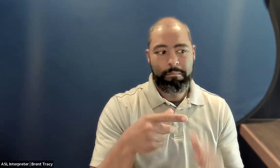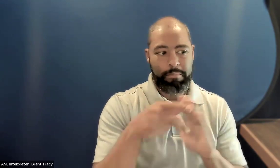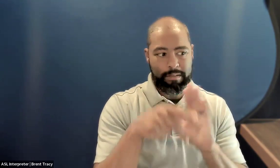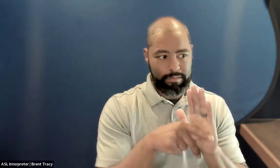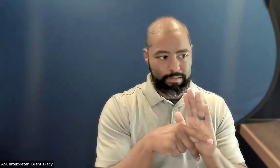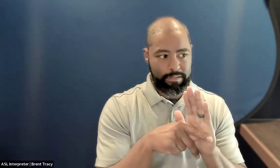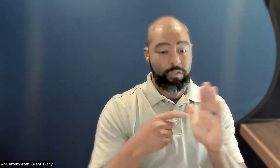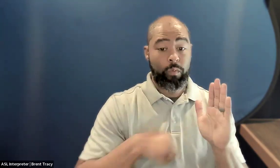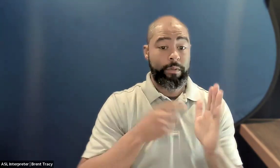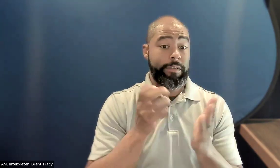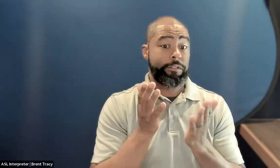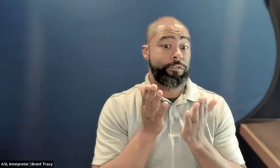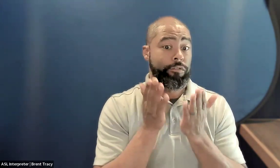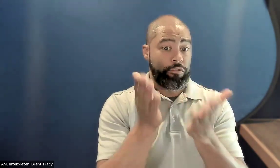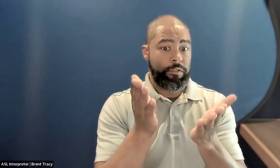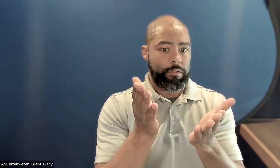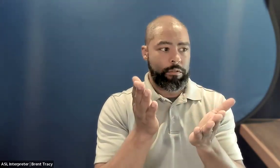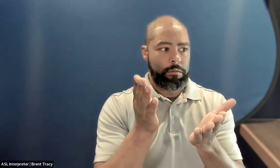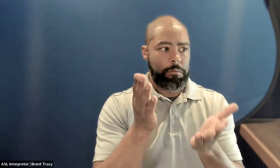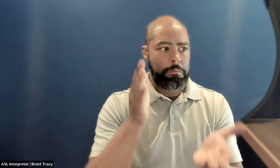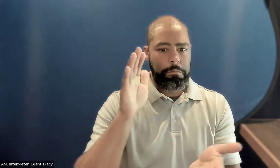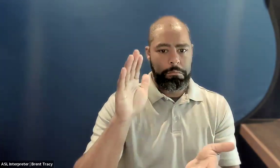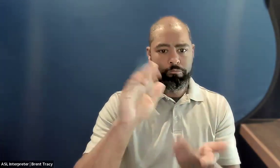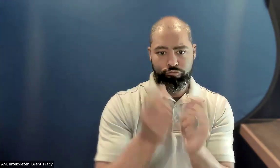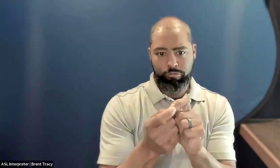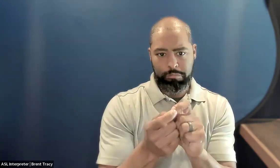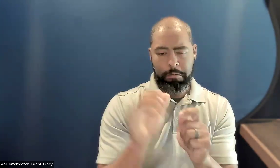Next slide, we are also proposing to develop some